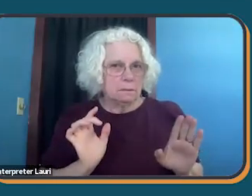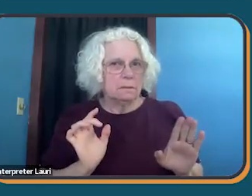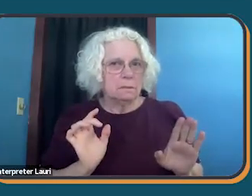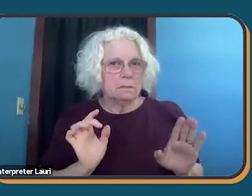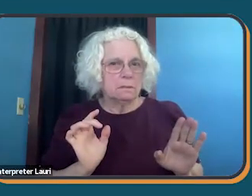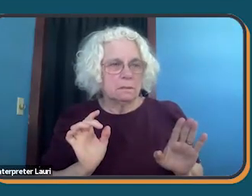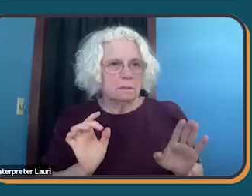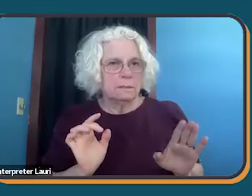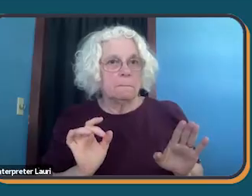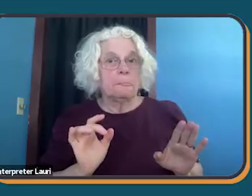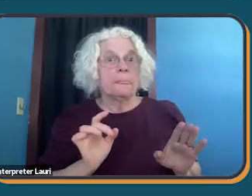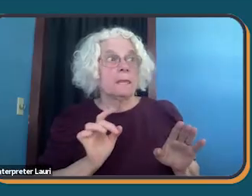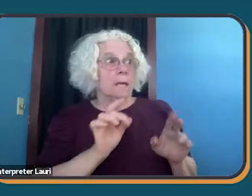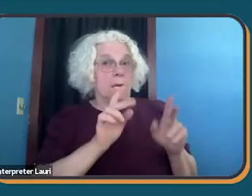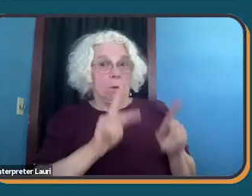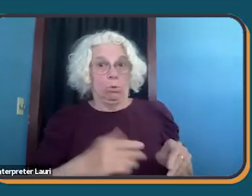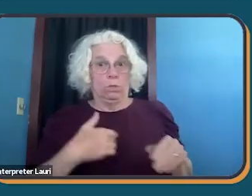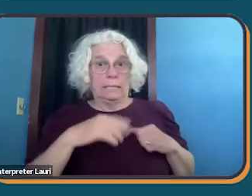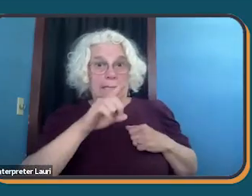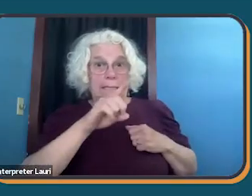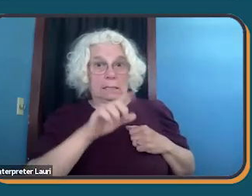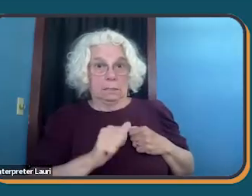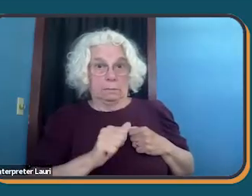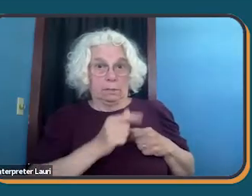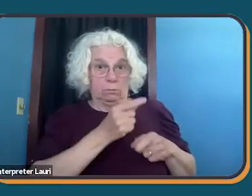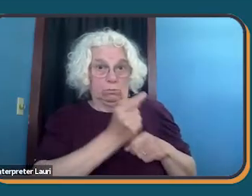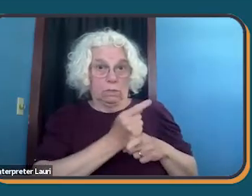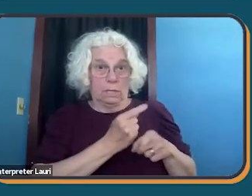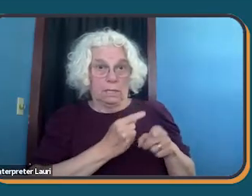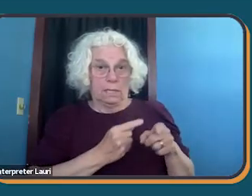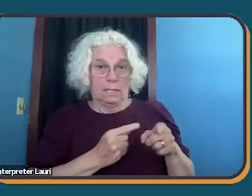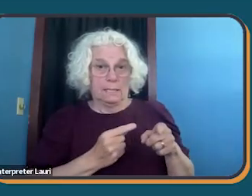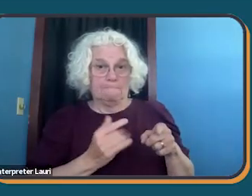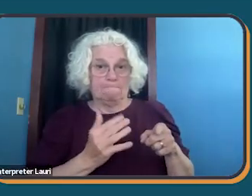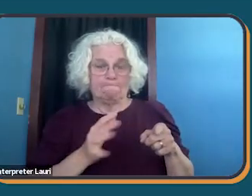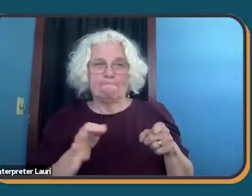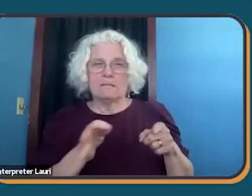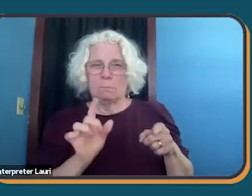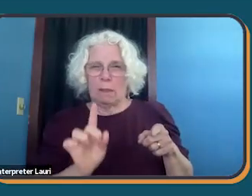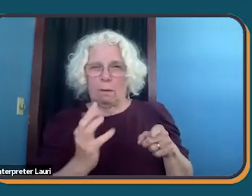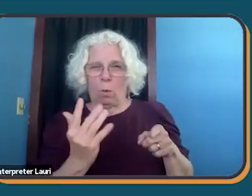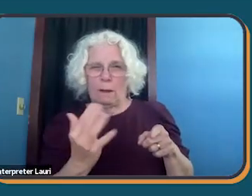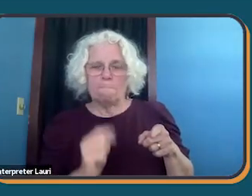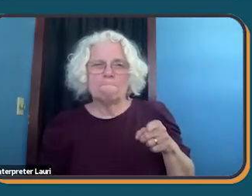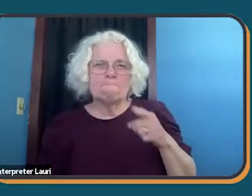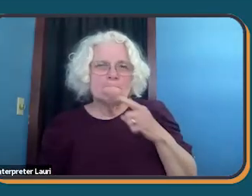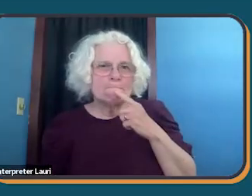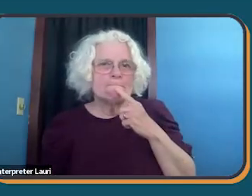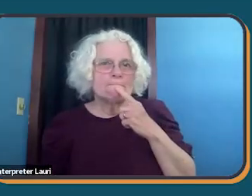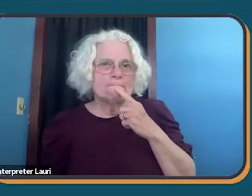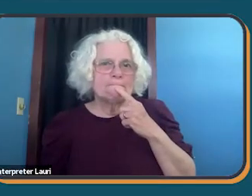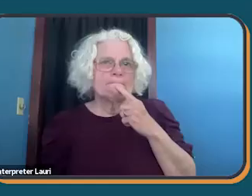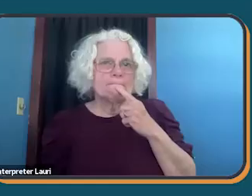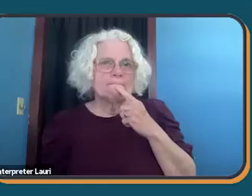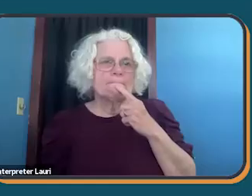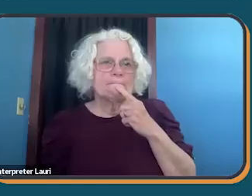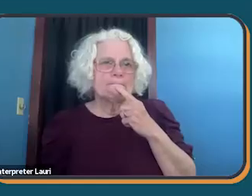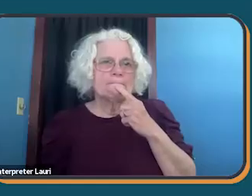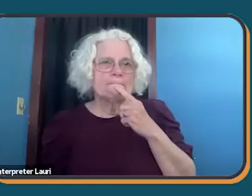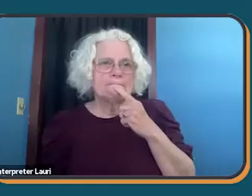when you have a disability and you have a big